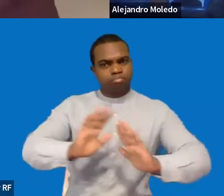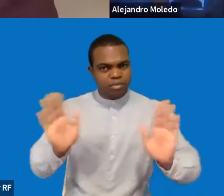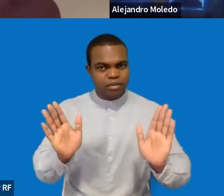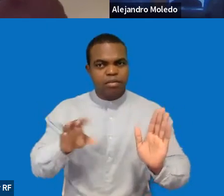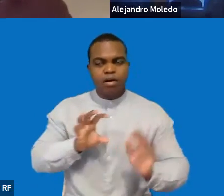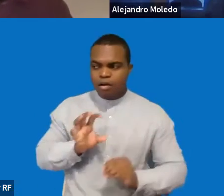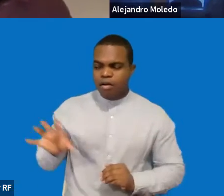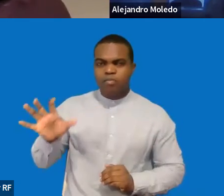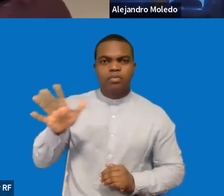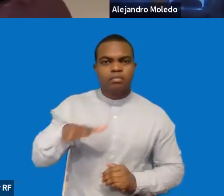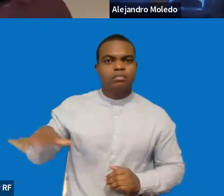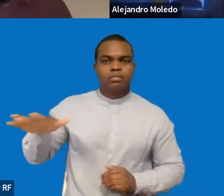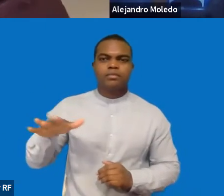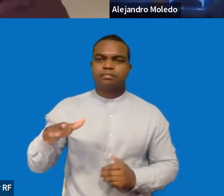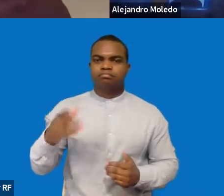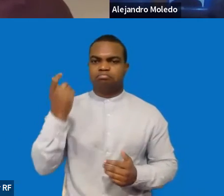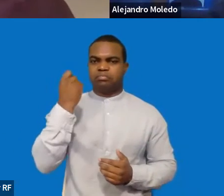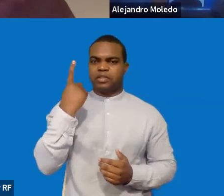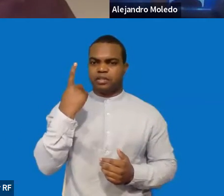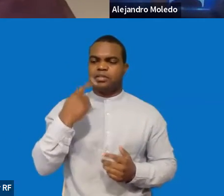and who gets the European Disability Card.